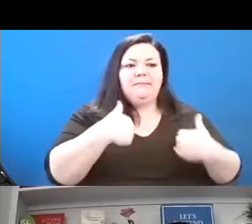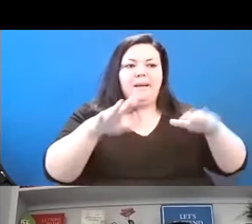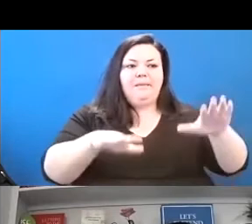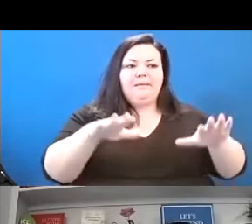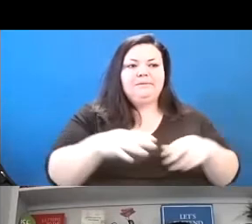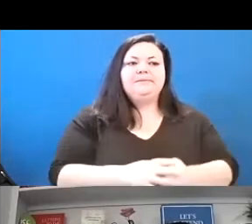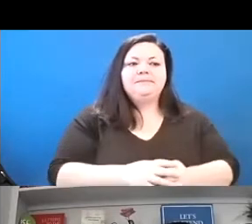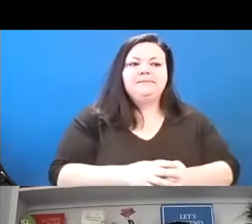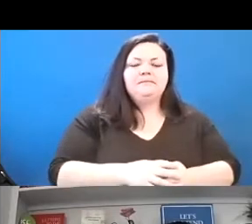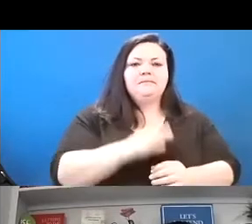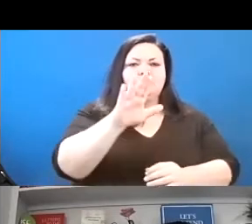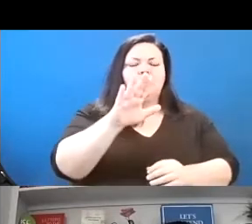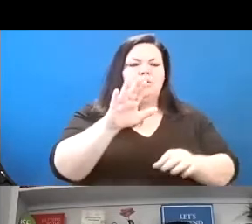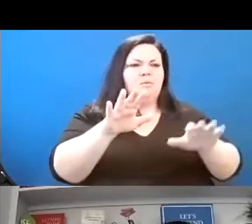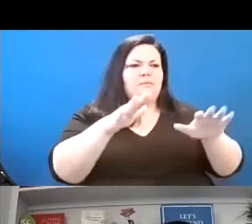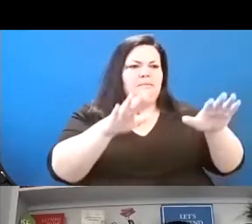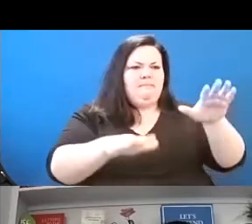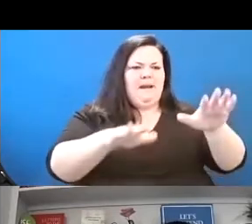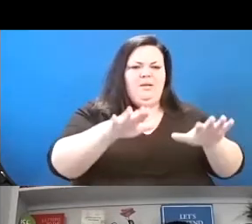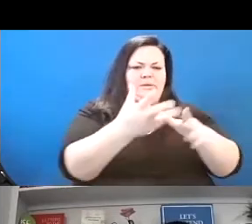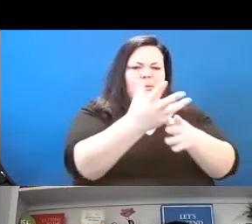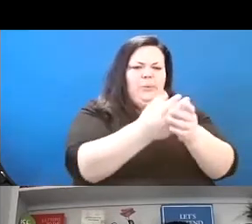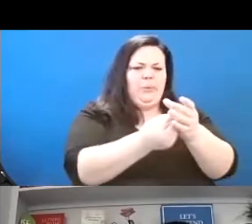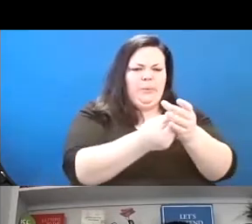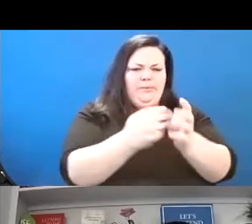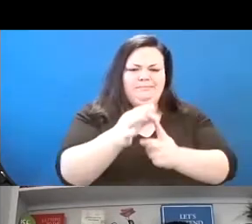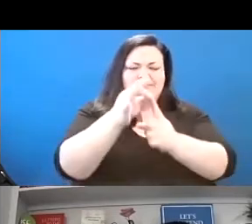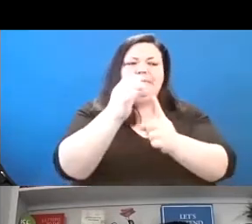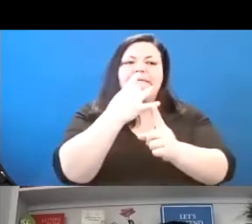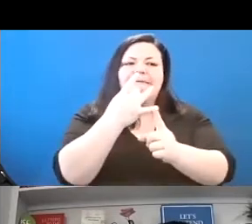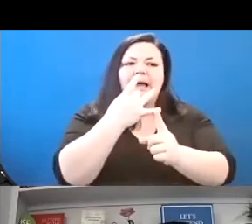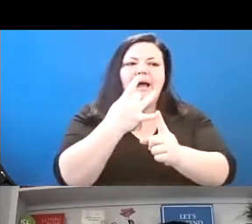Her balance is empty except for light. Unconcerned with worldly goods,